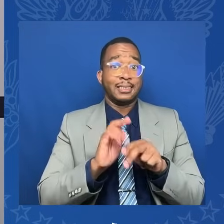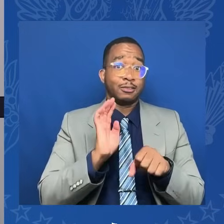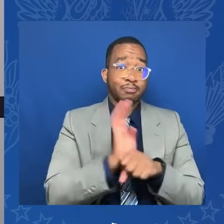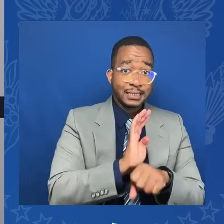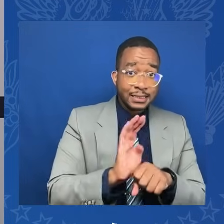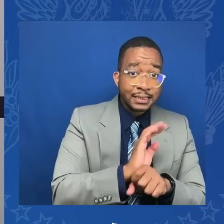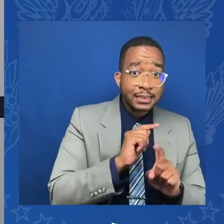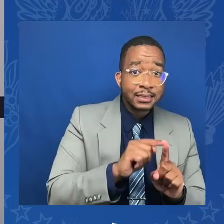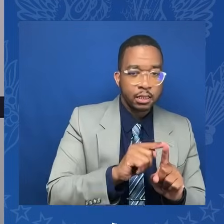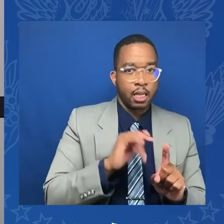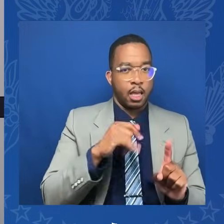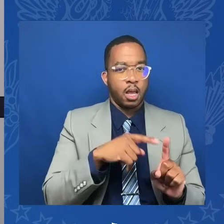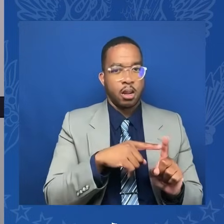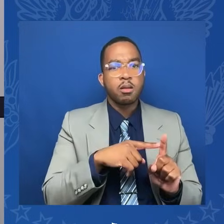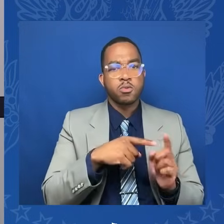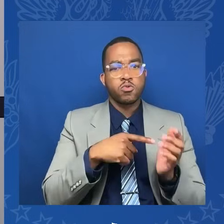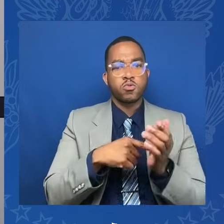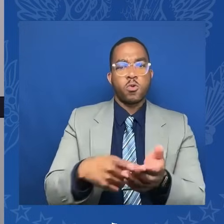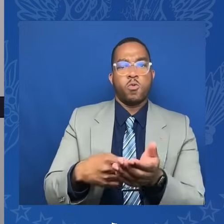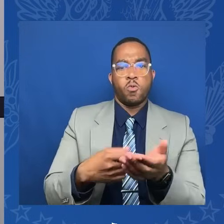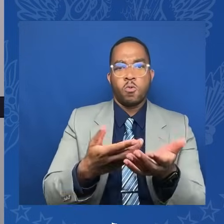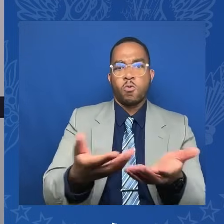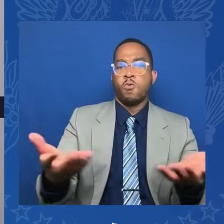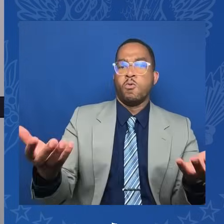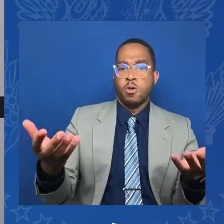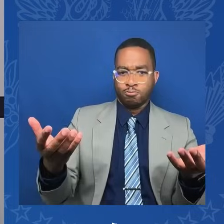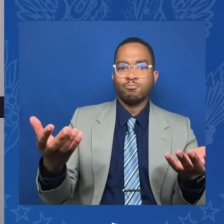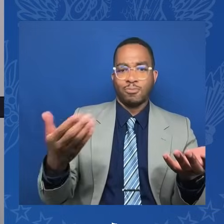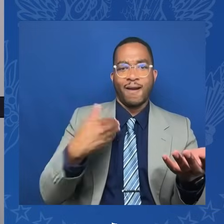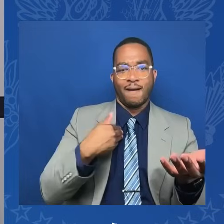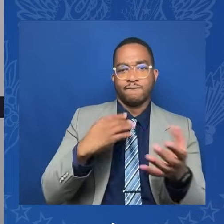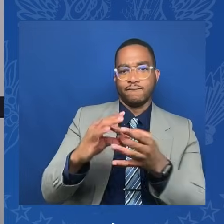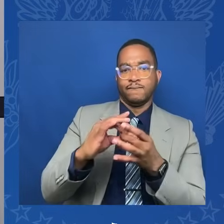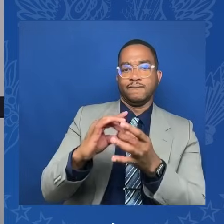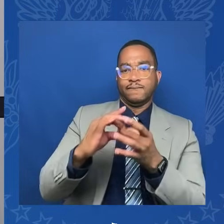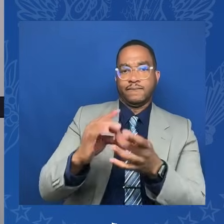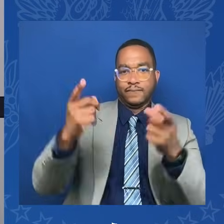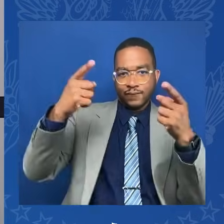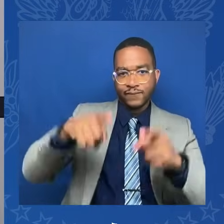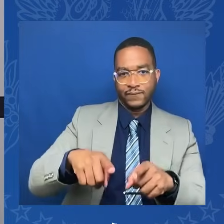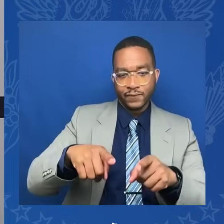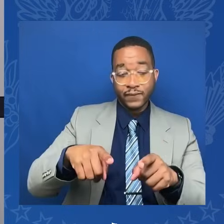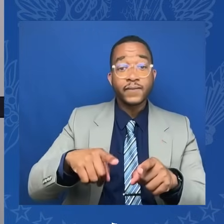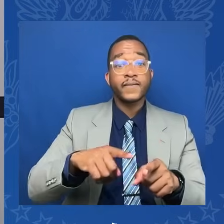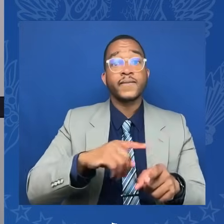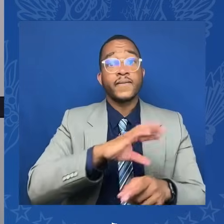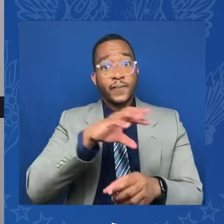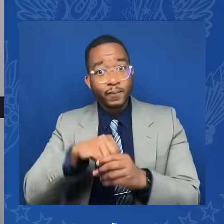but also a step towards the energy transition resorting to France's technological excellence.